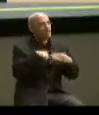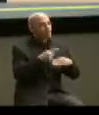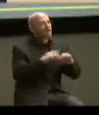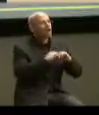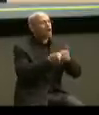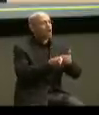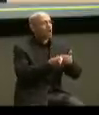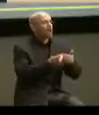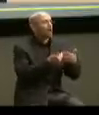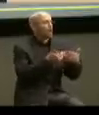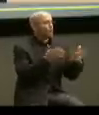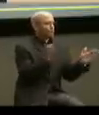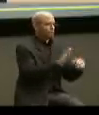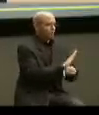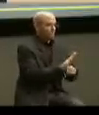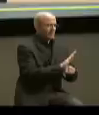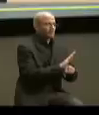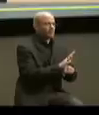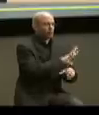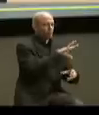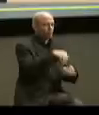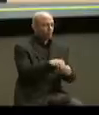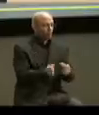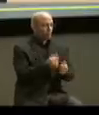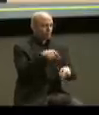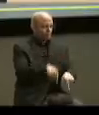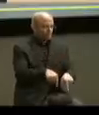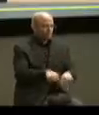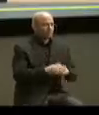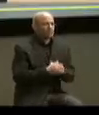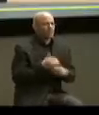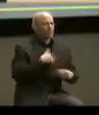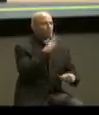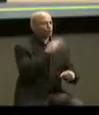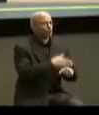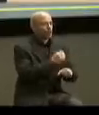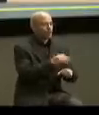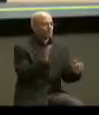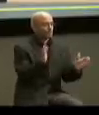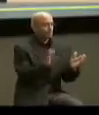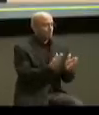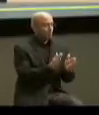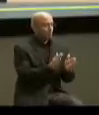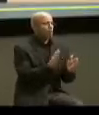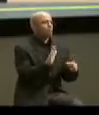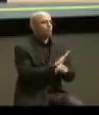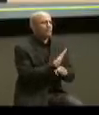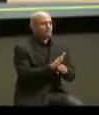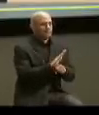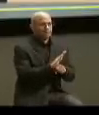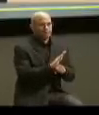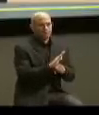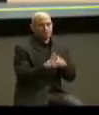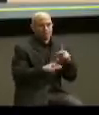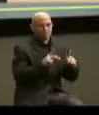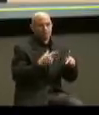THINKING ABOUT HOW TO -- AS SMALL BUSINESSES, TO GO INTO THIS. I'M THE DAUGHTER OF SMALL BUSINESS PEOPLE, AND MY HUSBAND